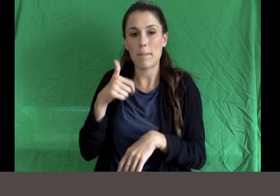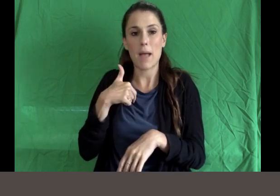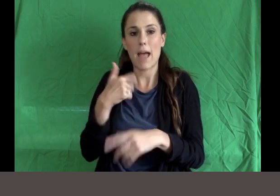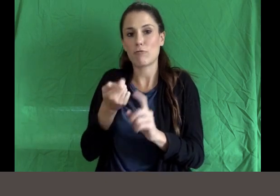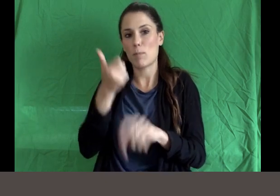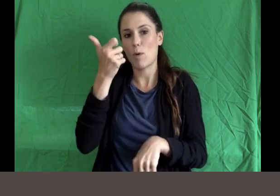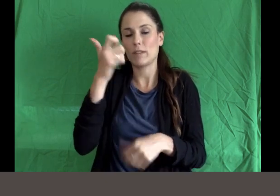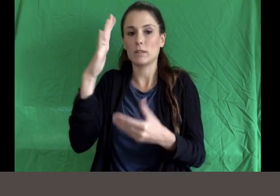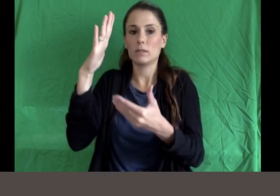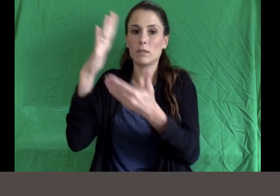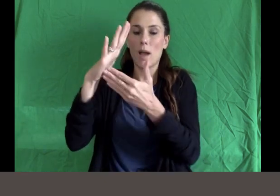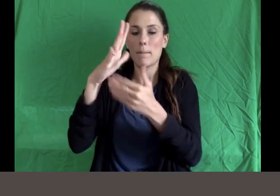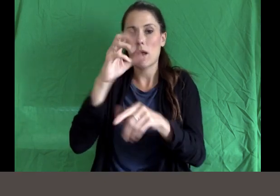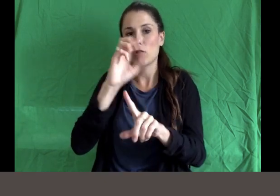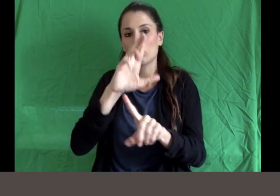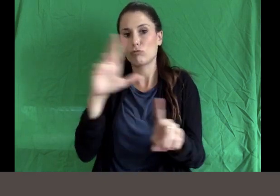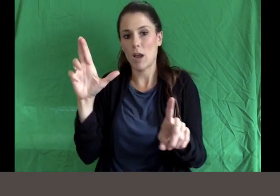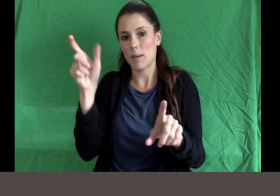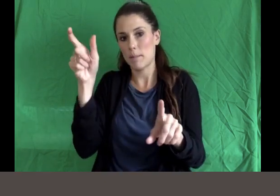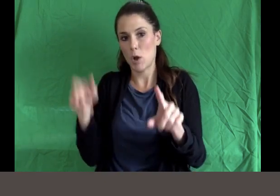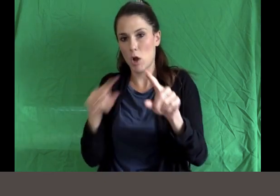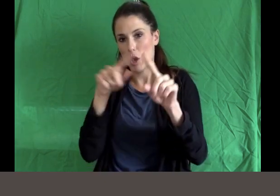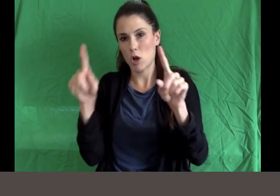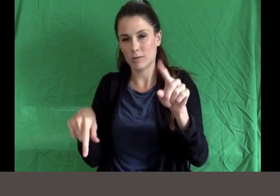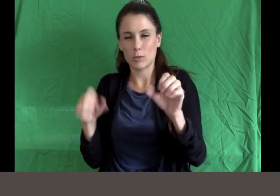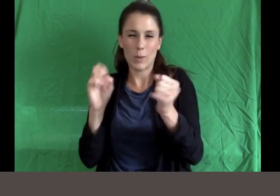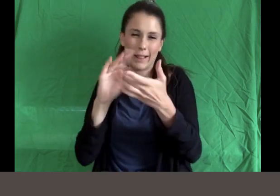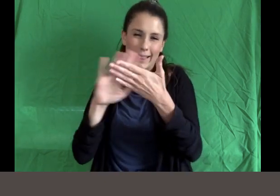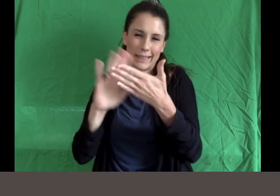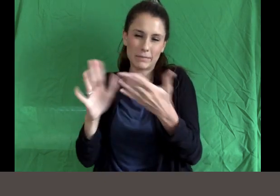just to clean things up a little bit but you can see in my bottom left hand side my corners are